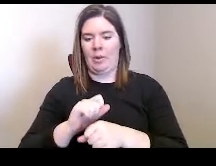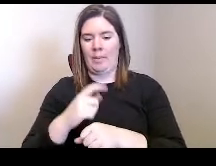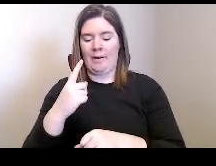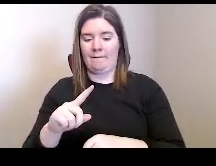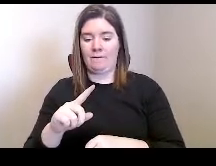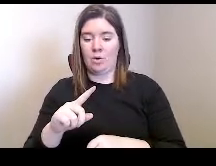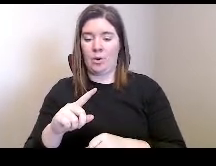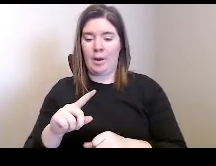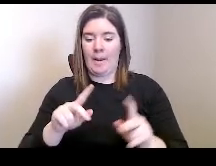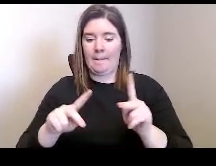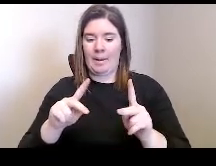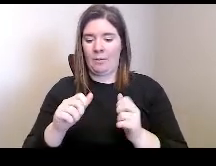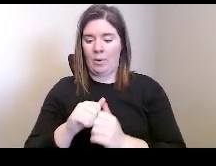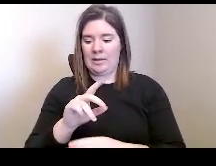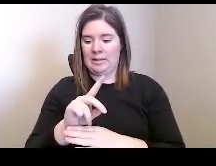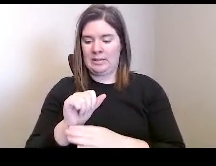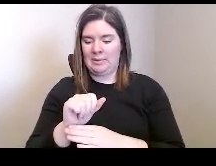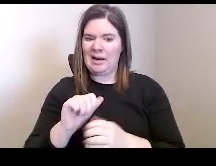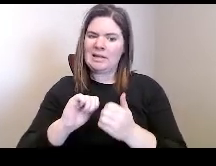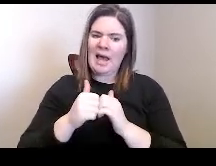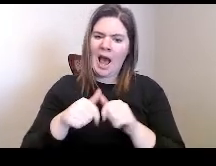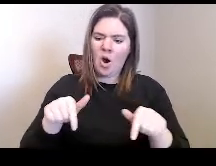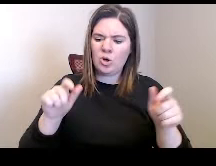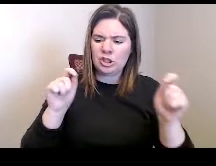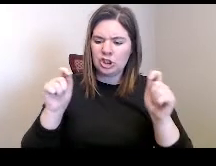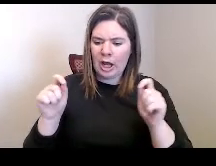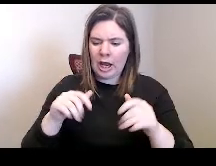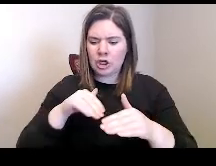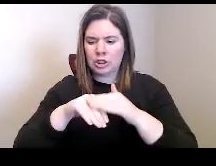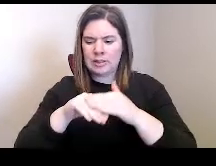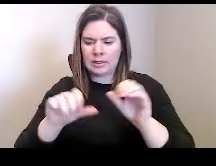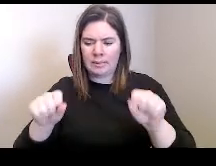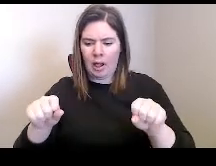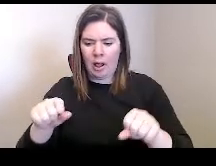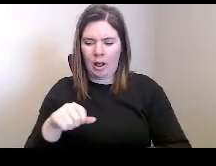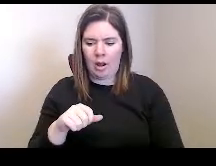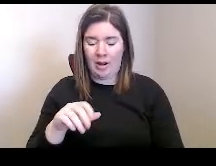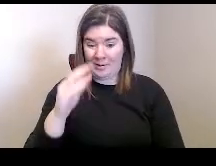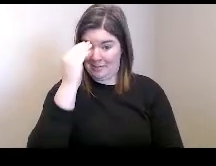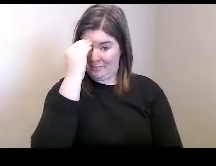Before we do jump in, I do want to mention that if you're using older versions of Office,